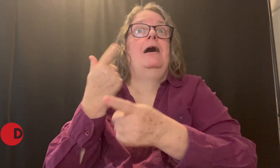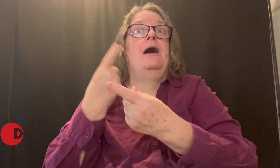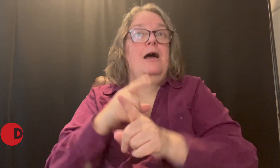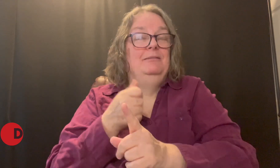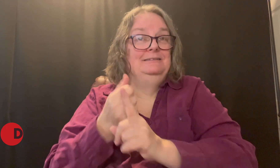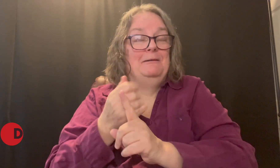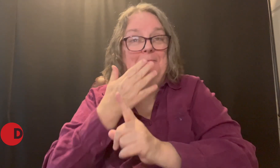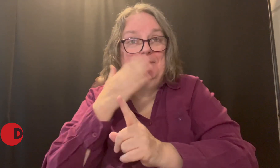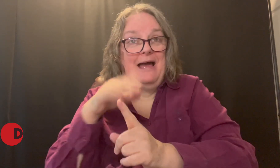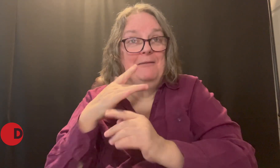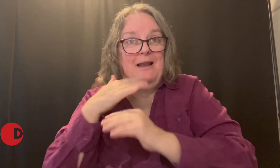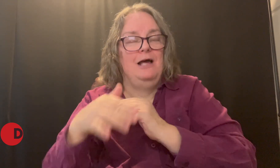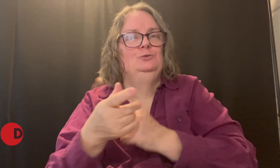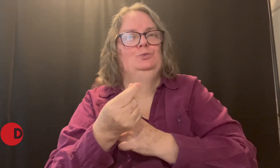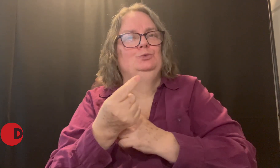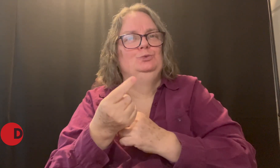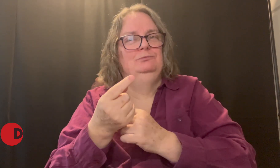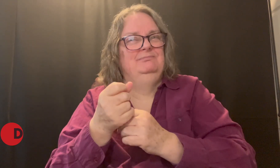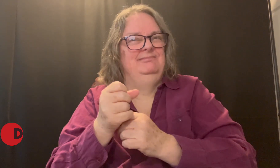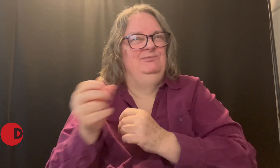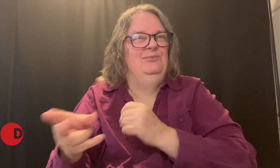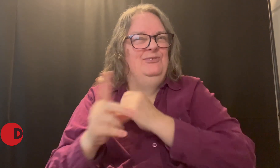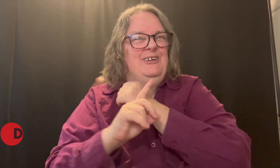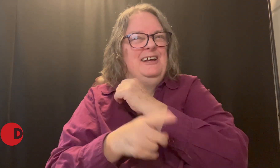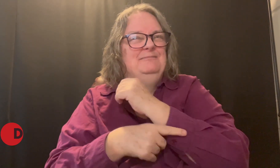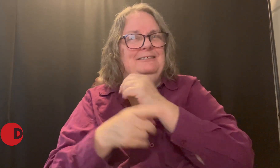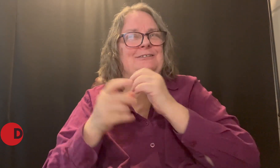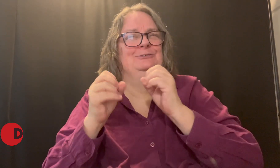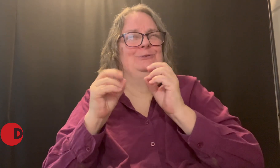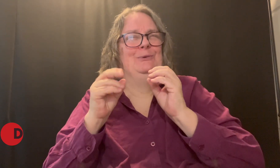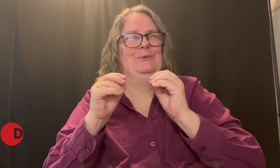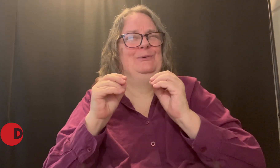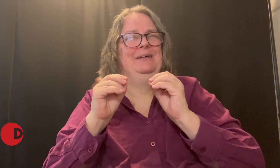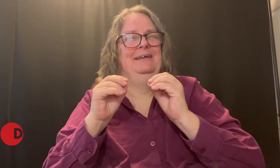If filtering finds blood to be bad, what do you do?